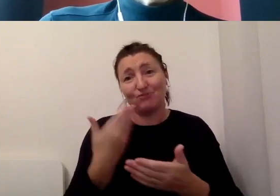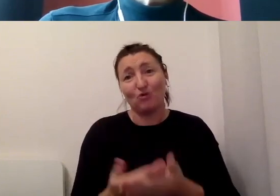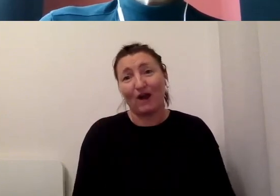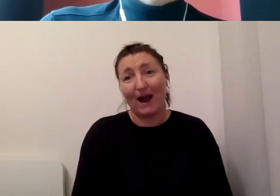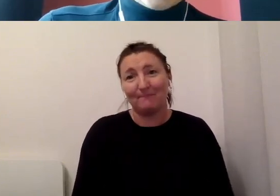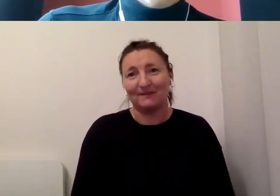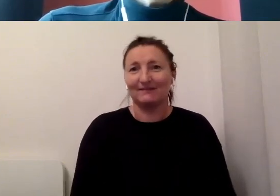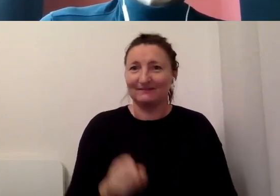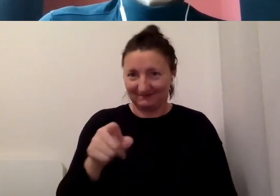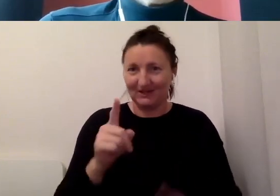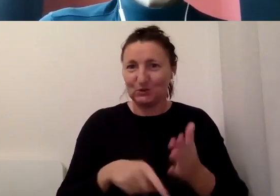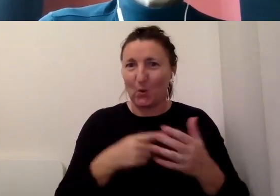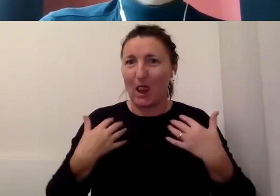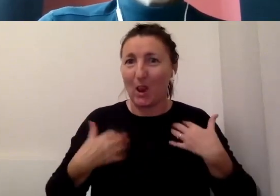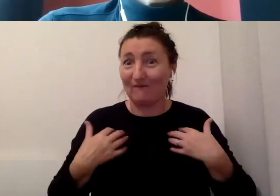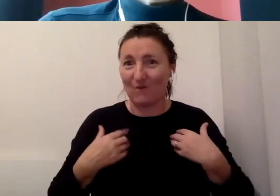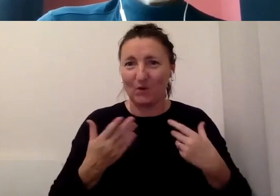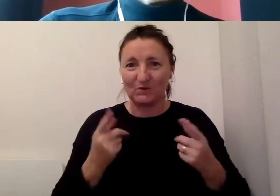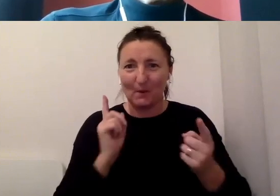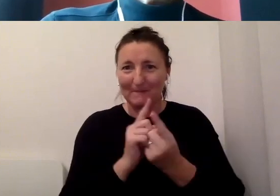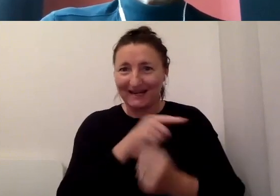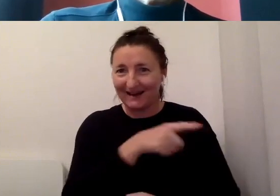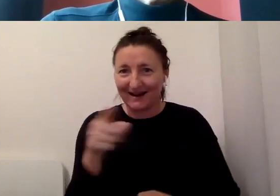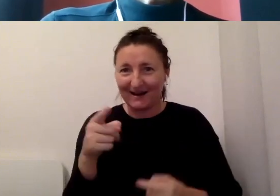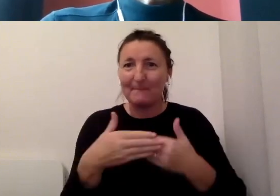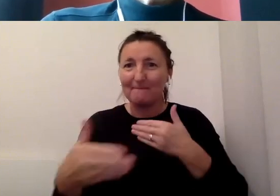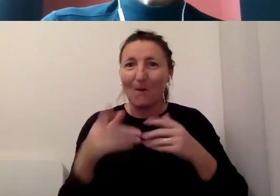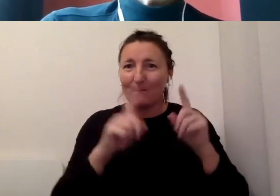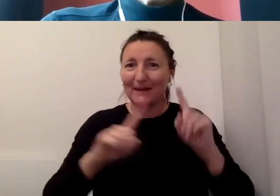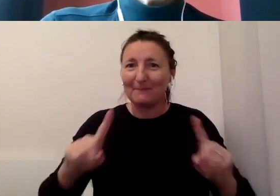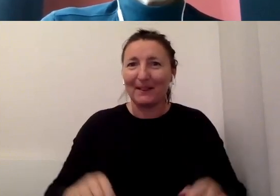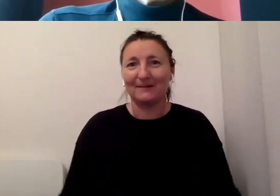Quilliass: Yeah! Alex: Thank you. Thank you very much.